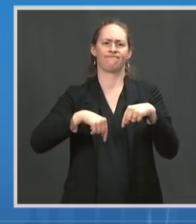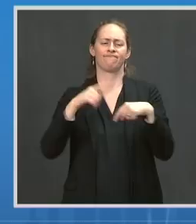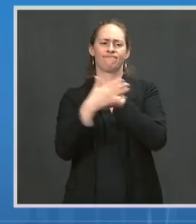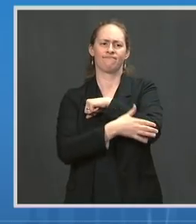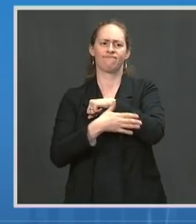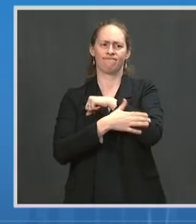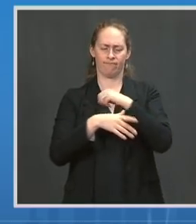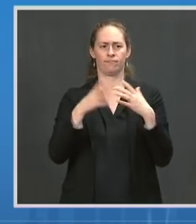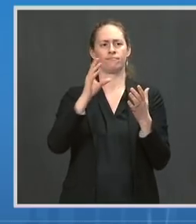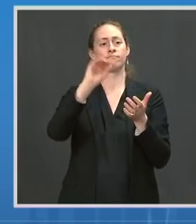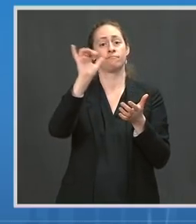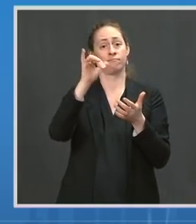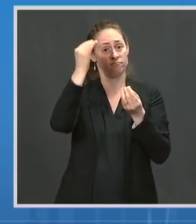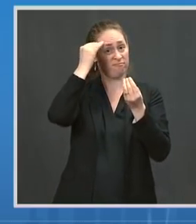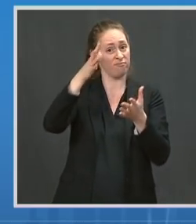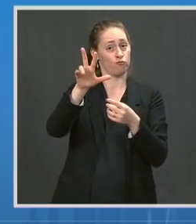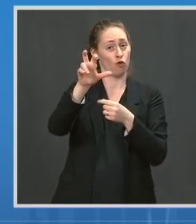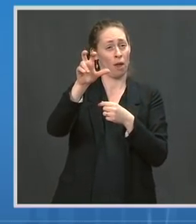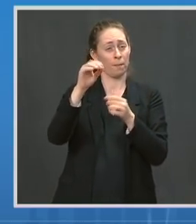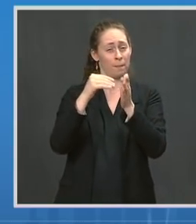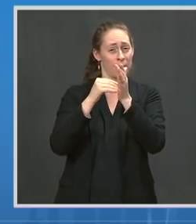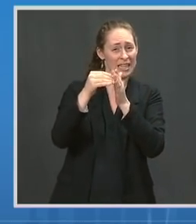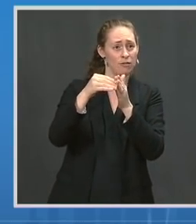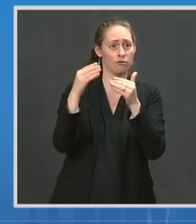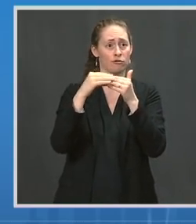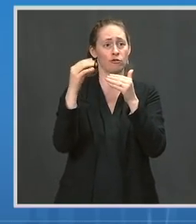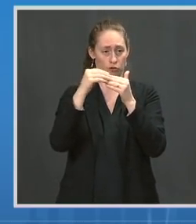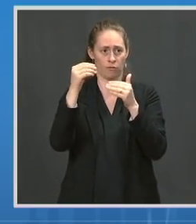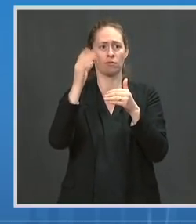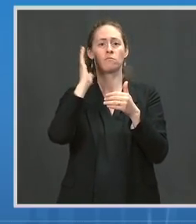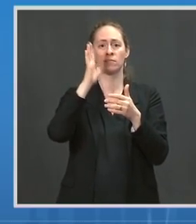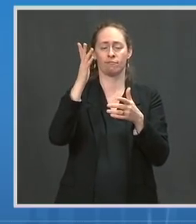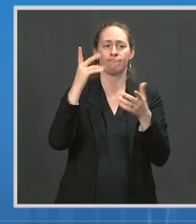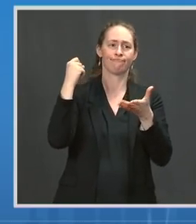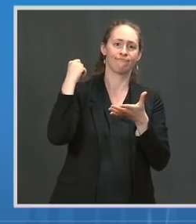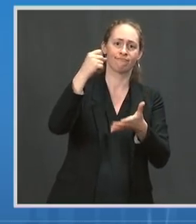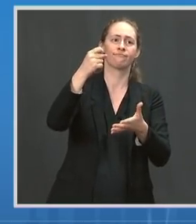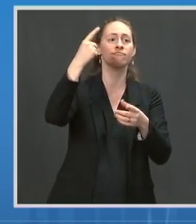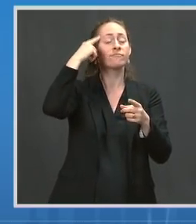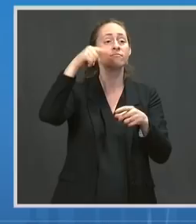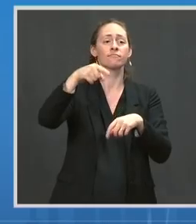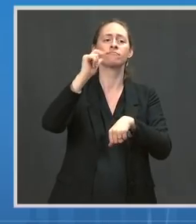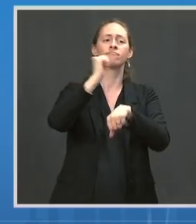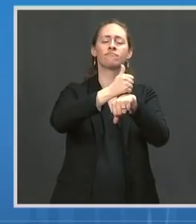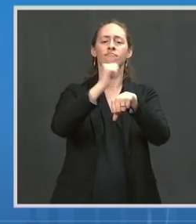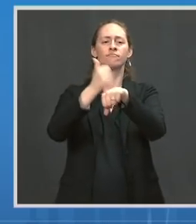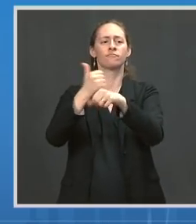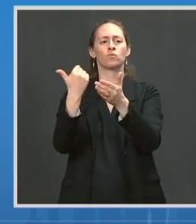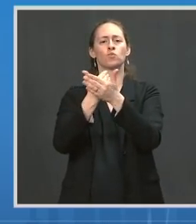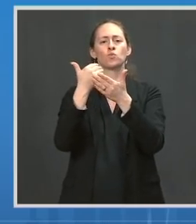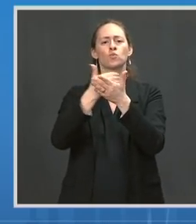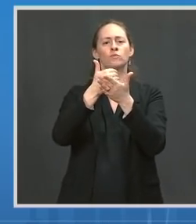six Centers of Excellence in Genomic Epidemiology. These Centers of Excellence will operate as partnerships